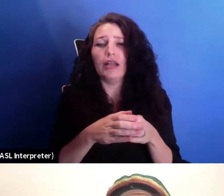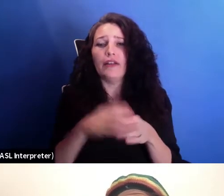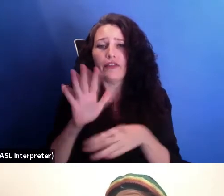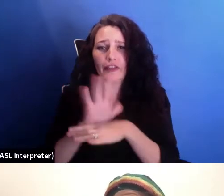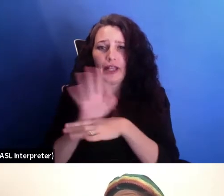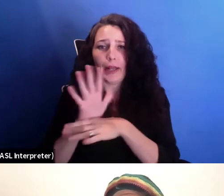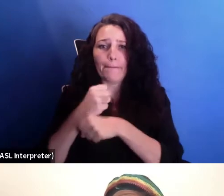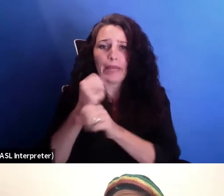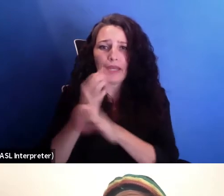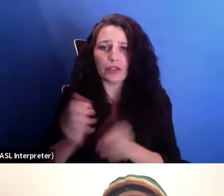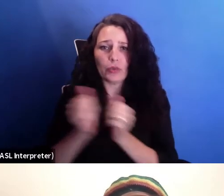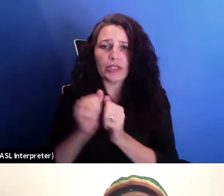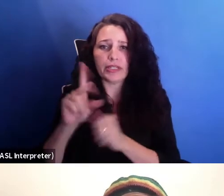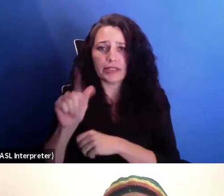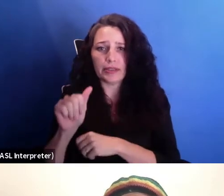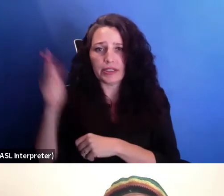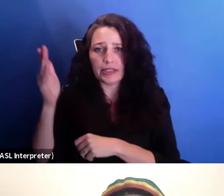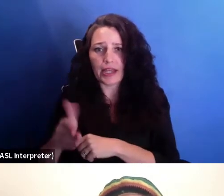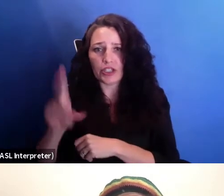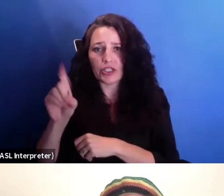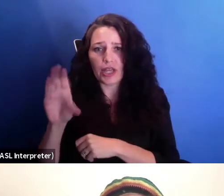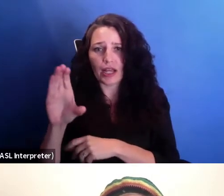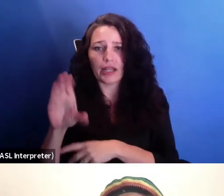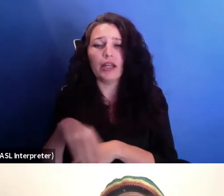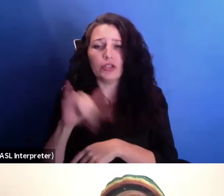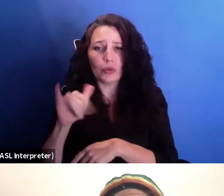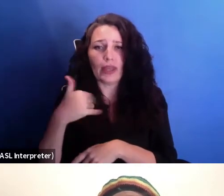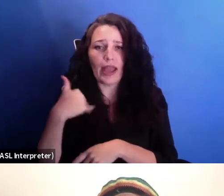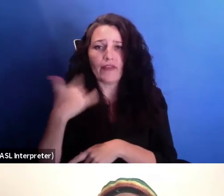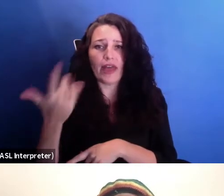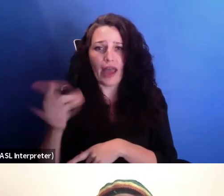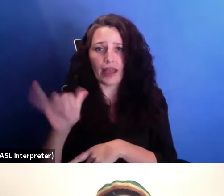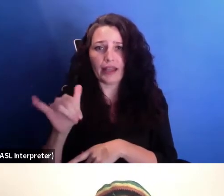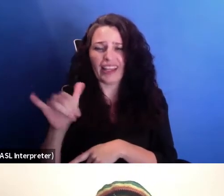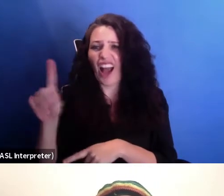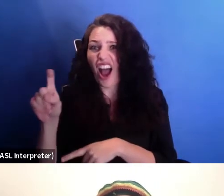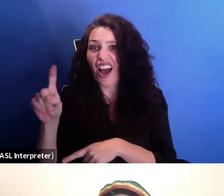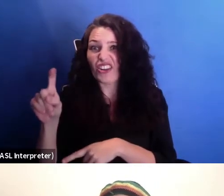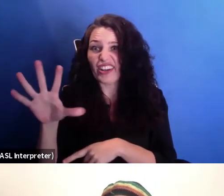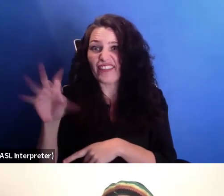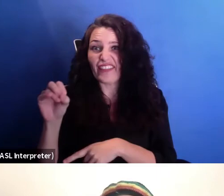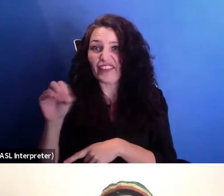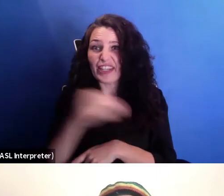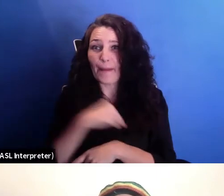And we have about 150 members now. That's great. - So our community is coming together and we're helping each other